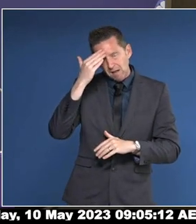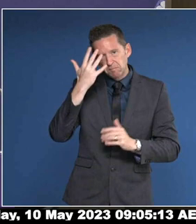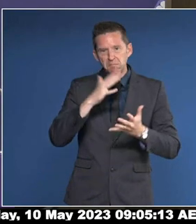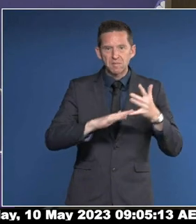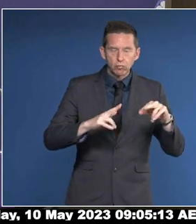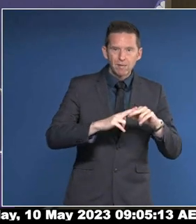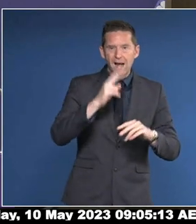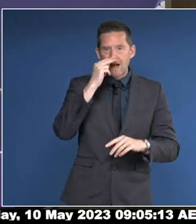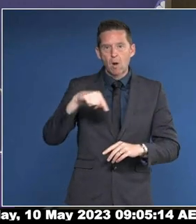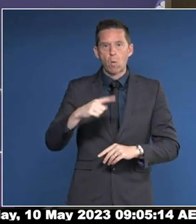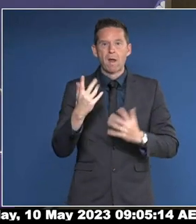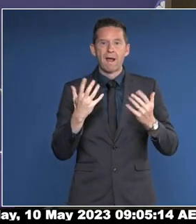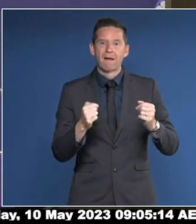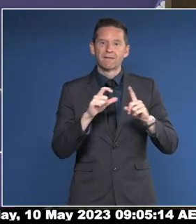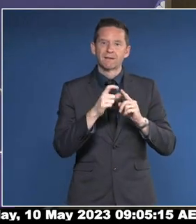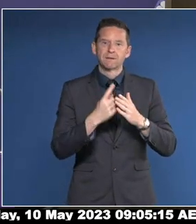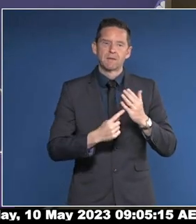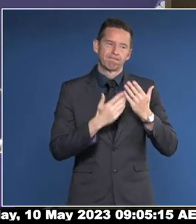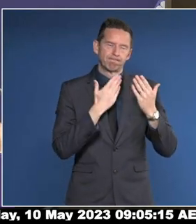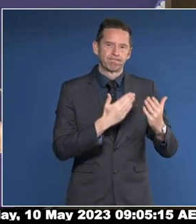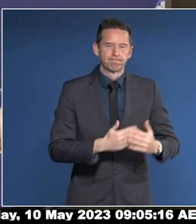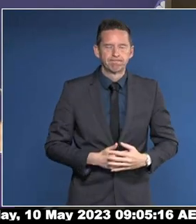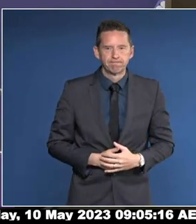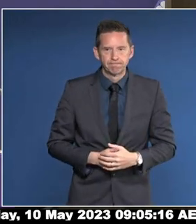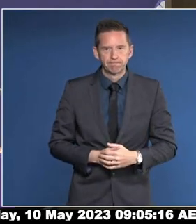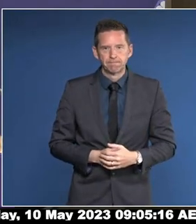Thank you, Chair. COMMISSIONER McEWIN: Thank you, commissioner Mason.